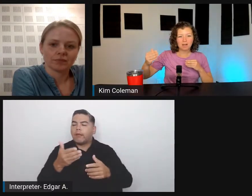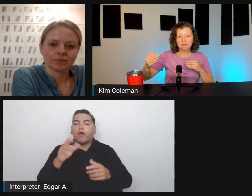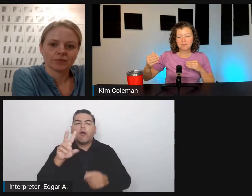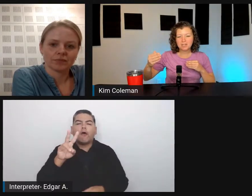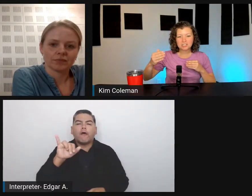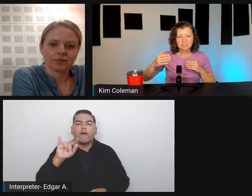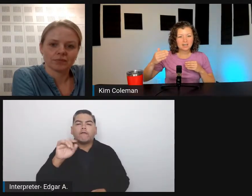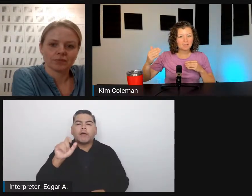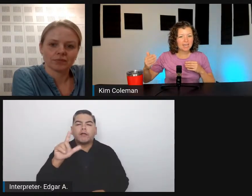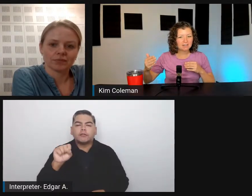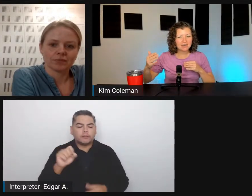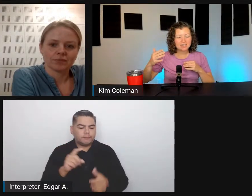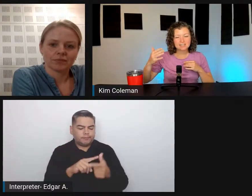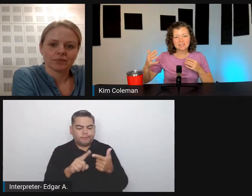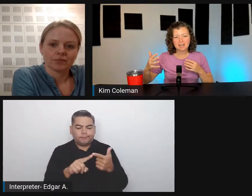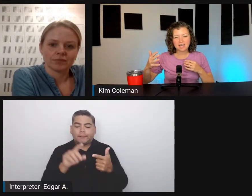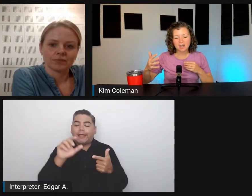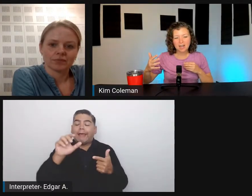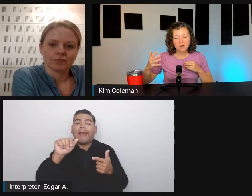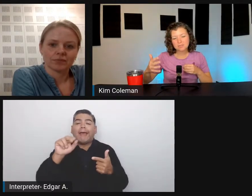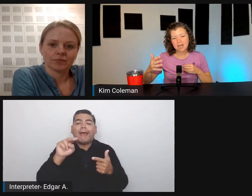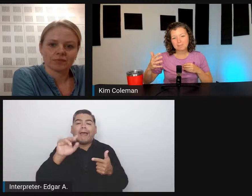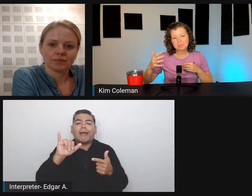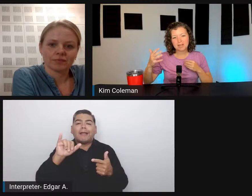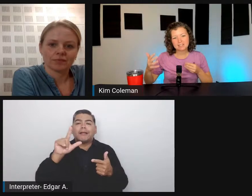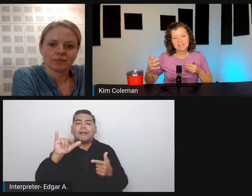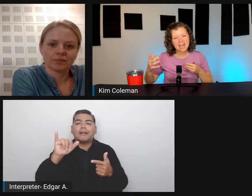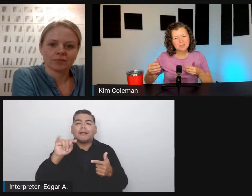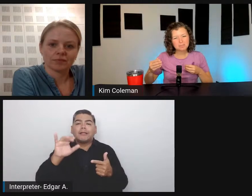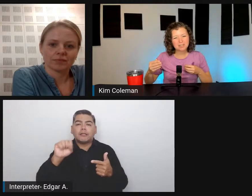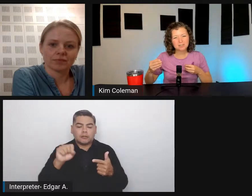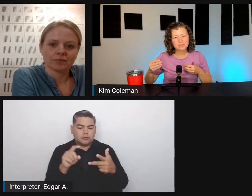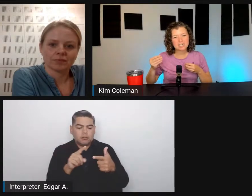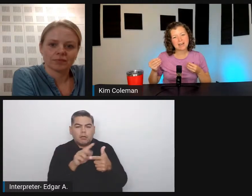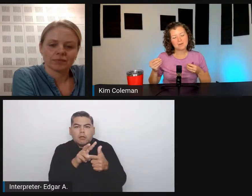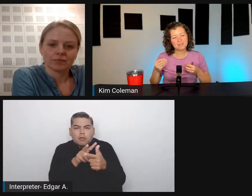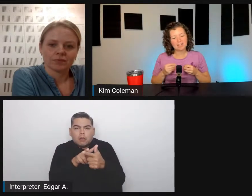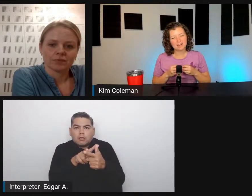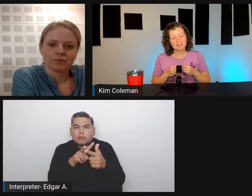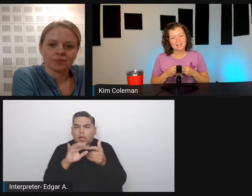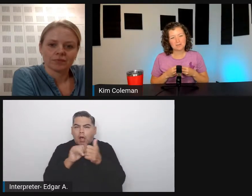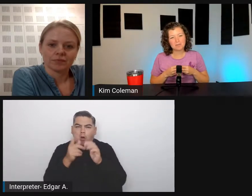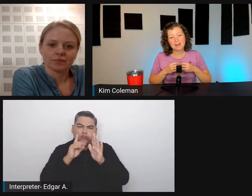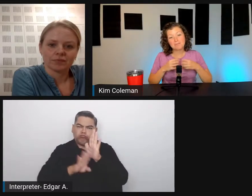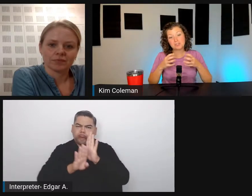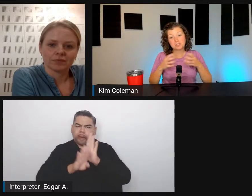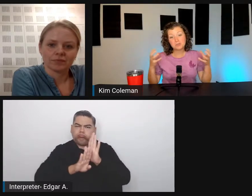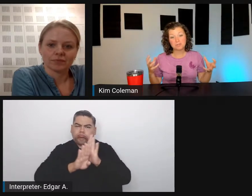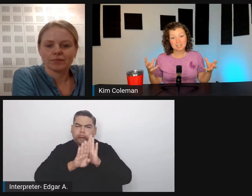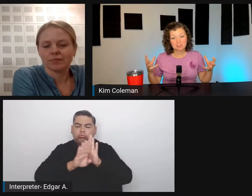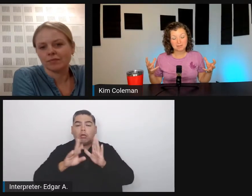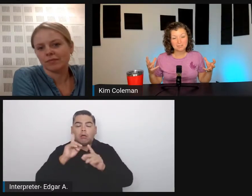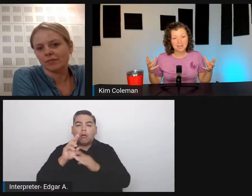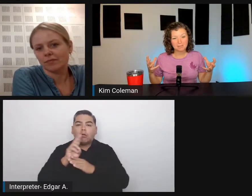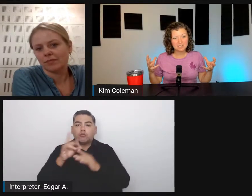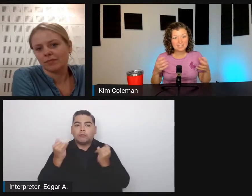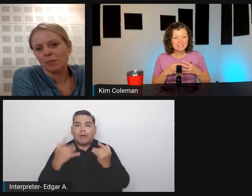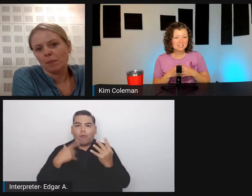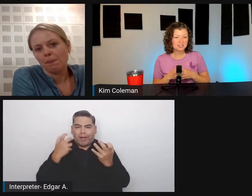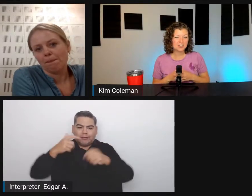secondary benefits of this re- design and you focused largely on accessibility and streamlining the content. Could you speak to improvements of other metrics?